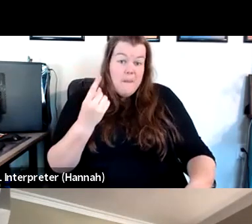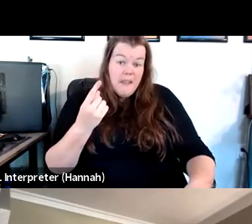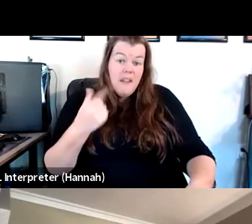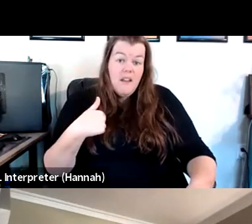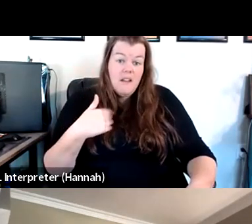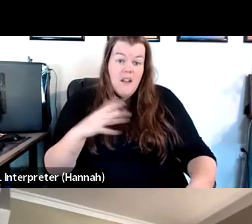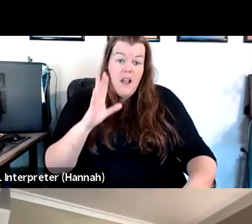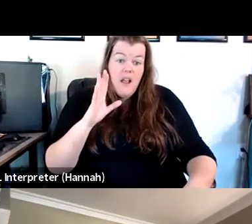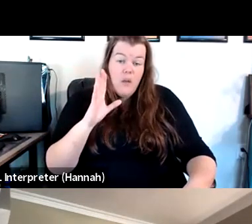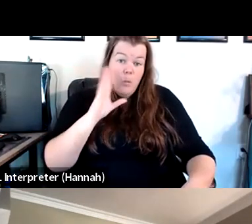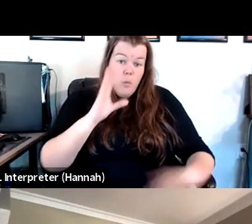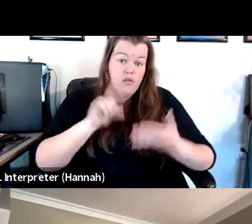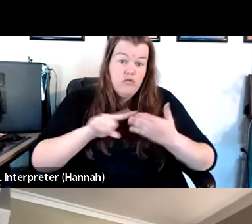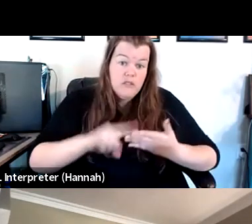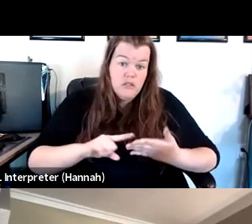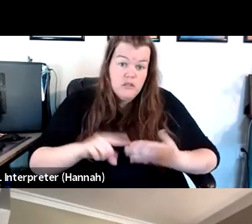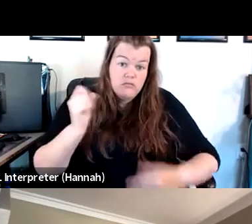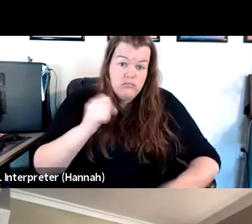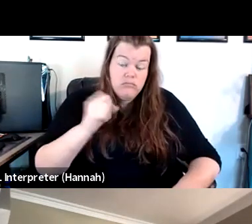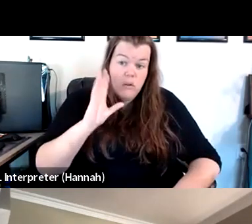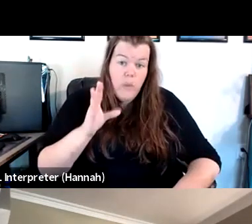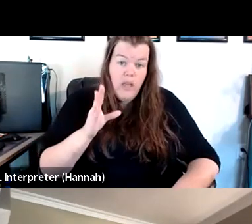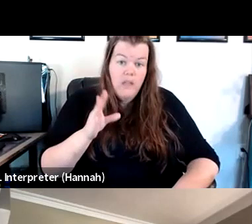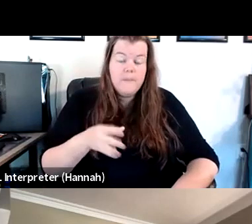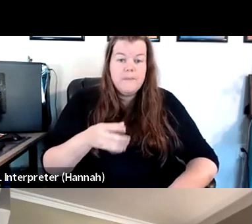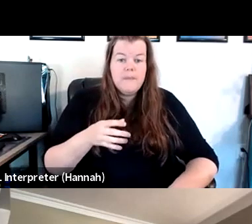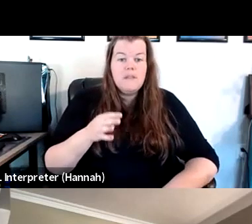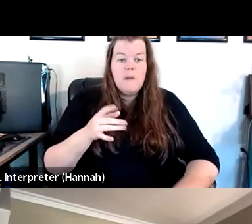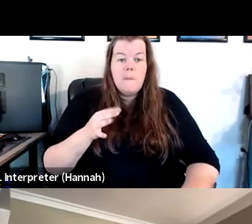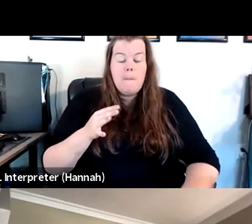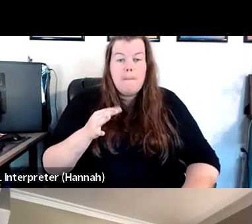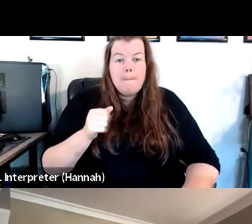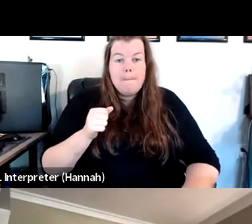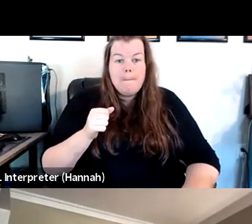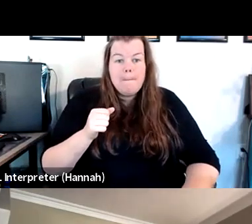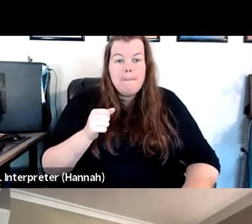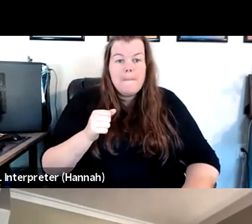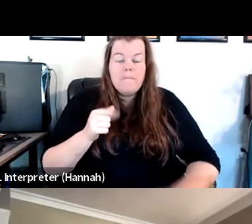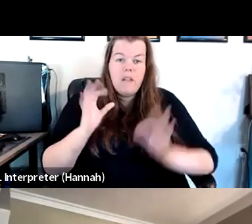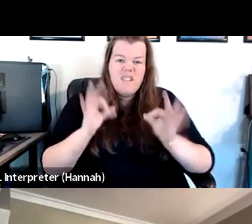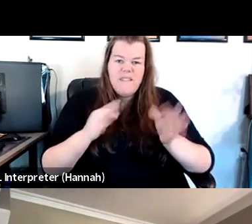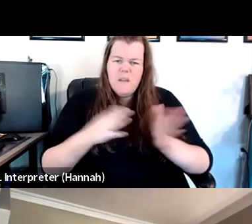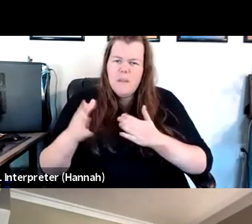should research and now that you brought it up um you know I I definitely plan to because yeah